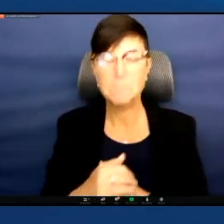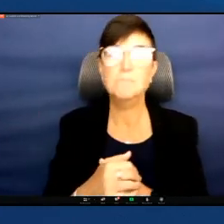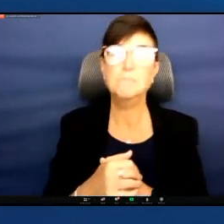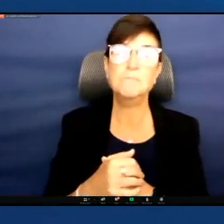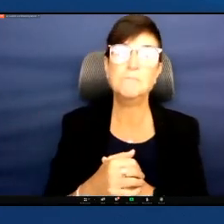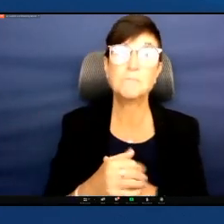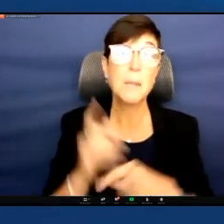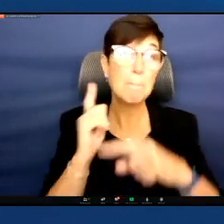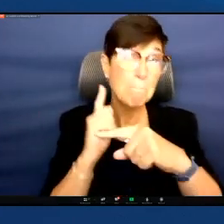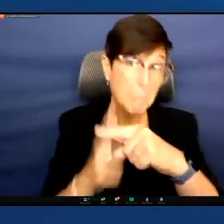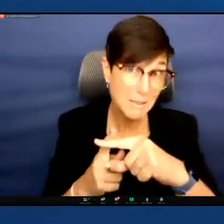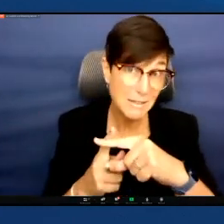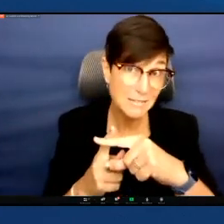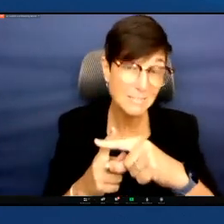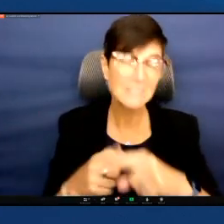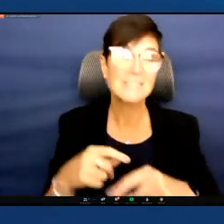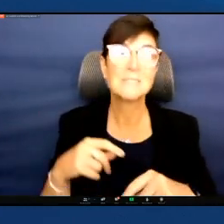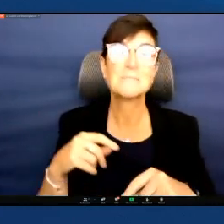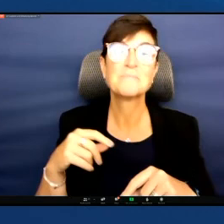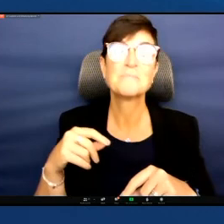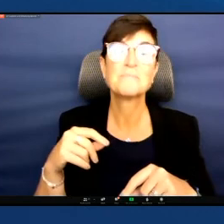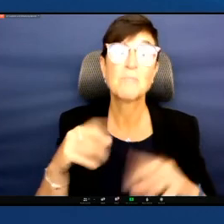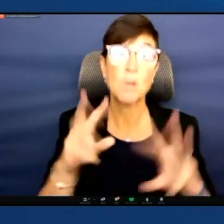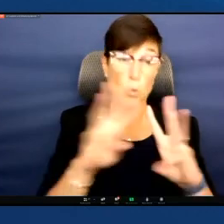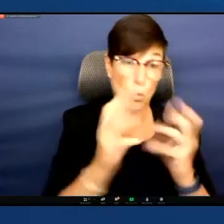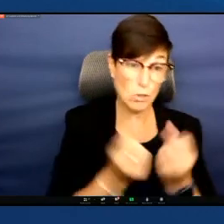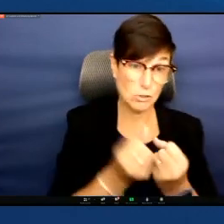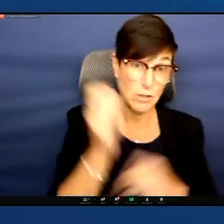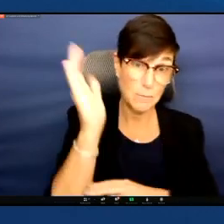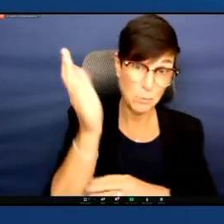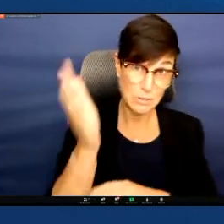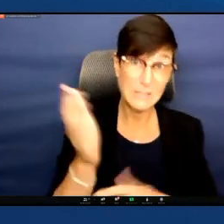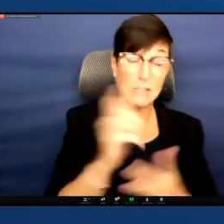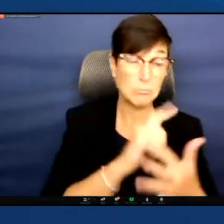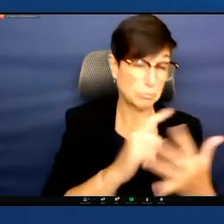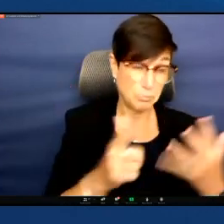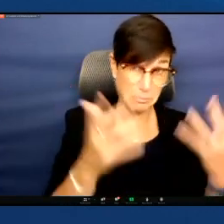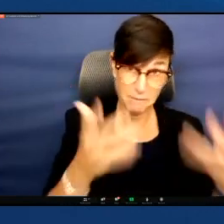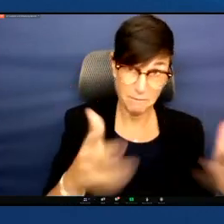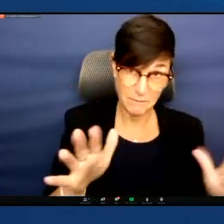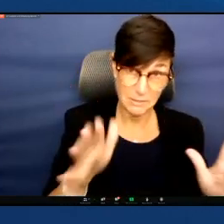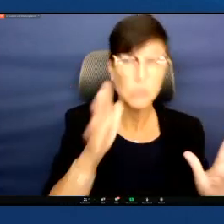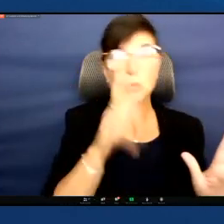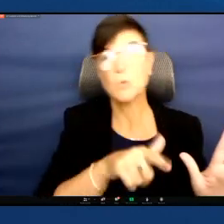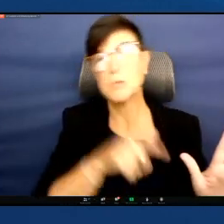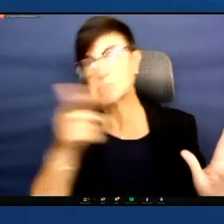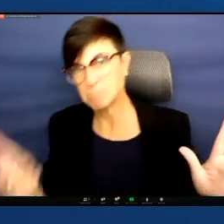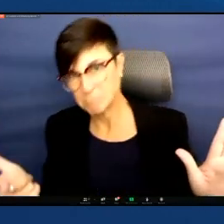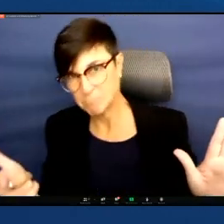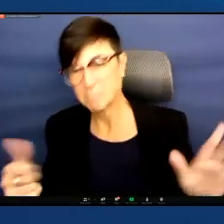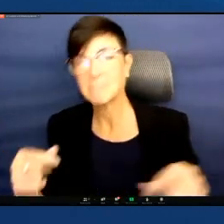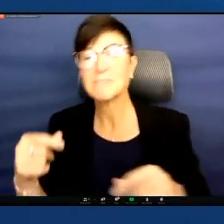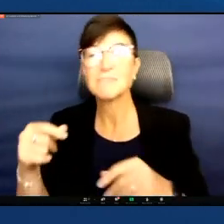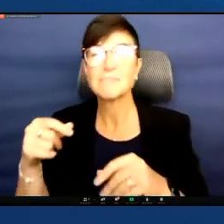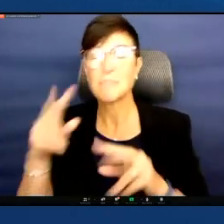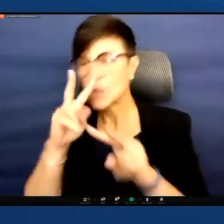for a few minutes after the presentation this morning. And after that break, we'll allow for public comment